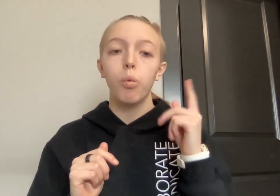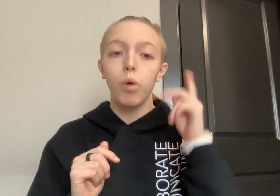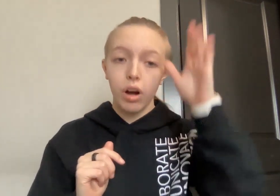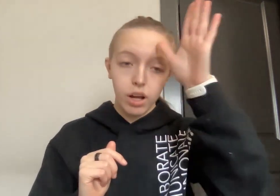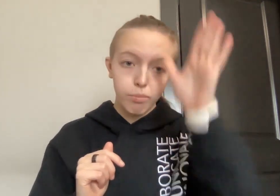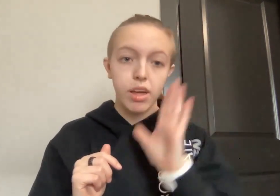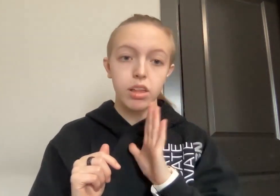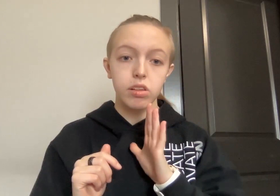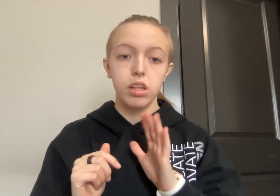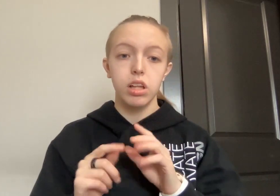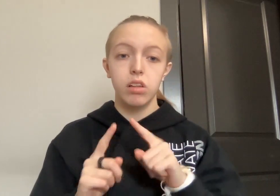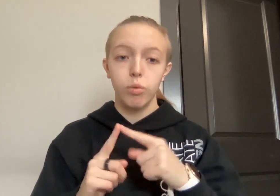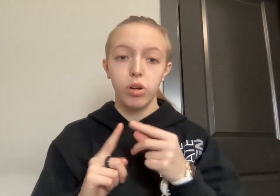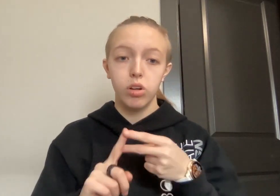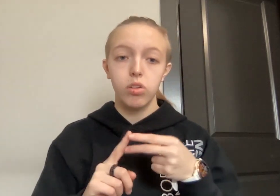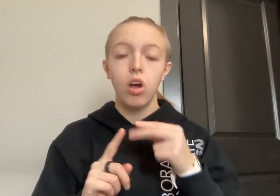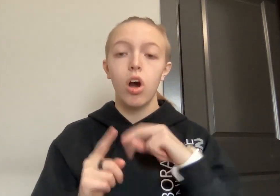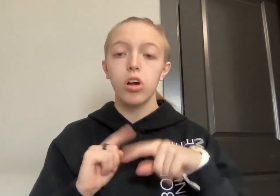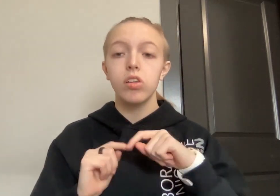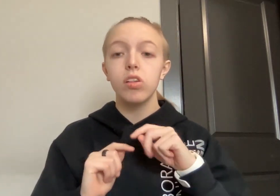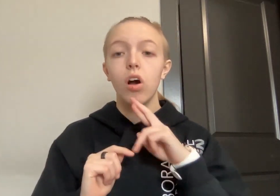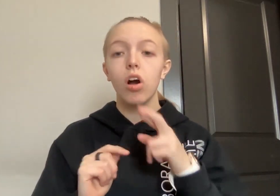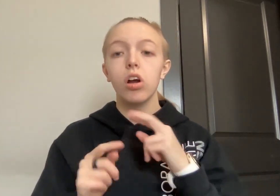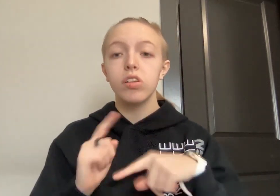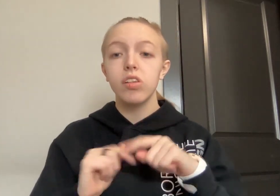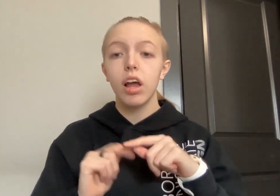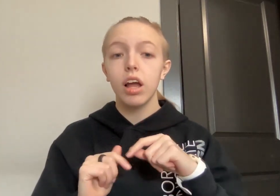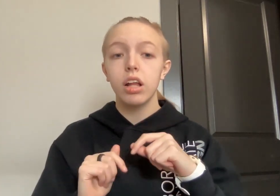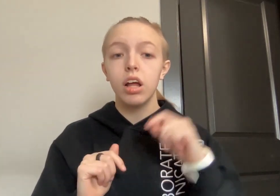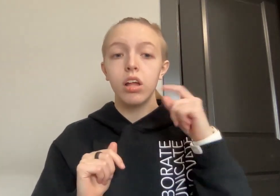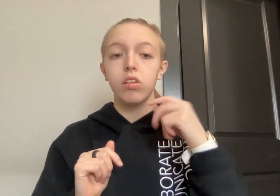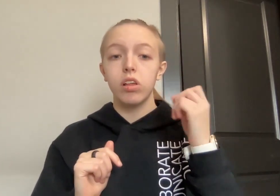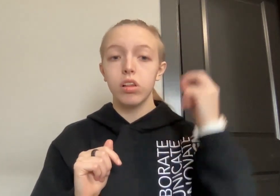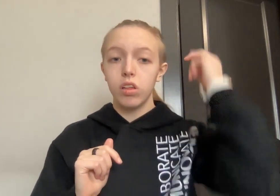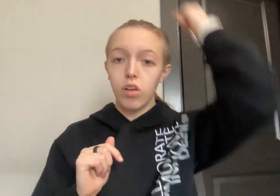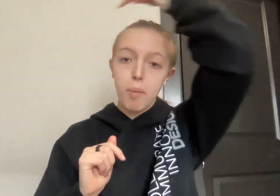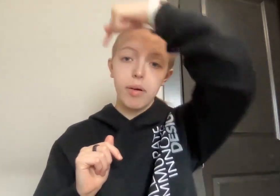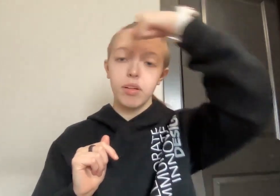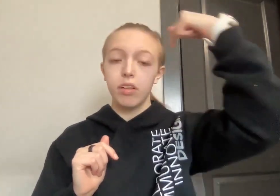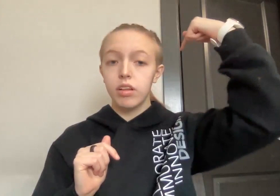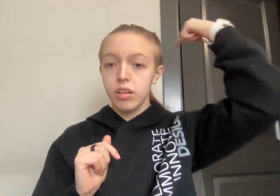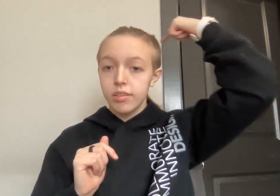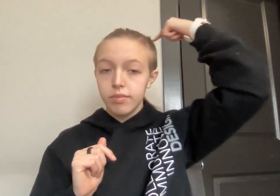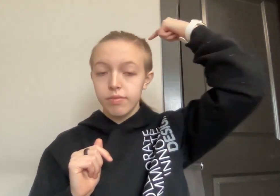where masculine words are signs using the